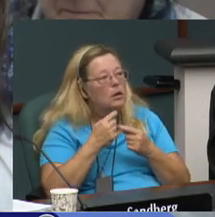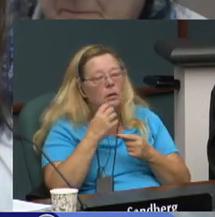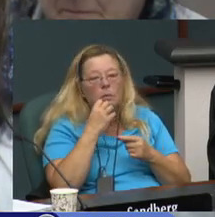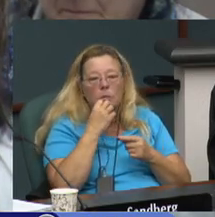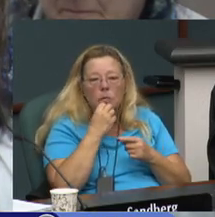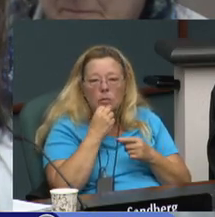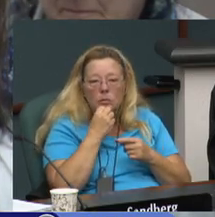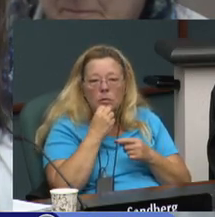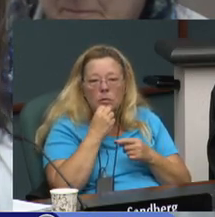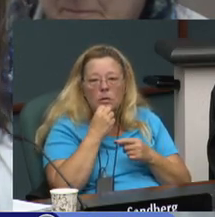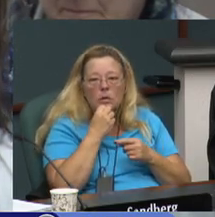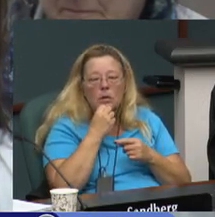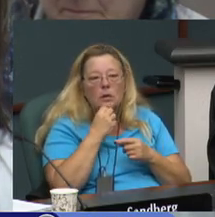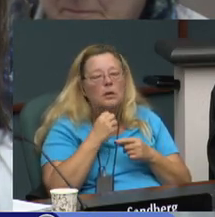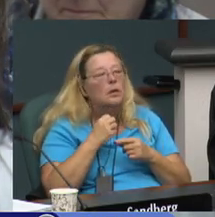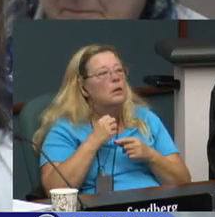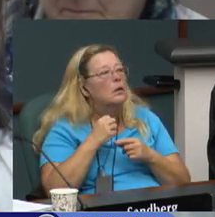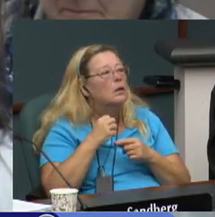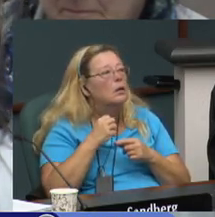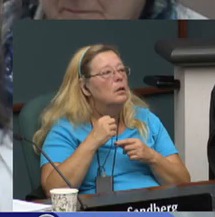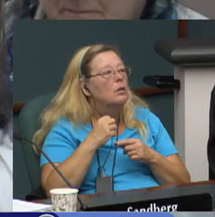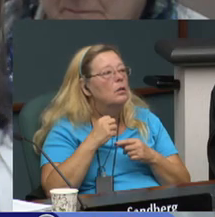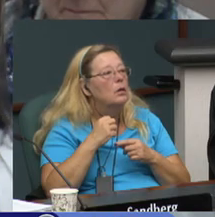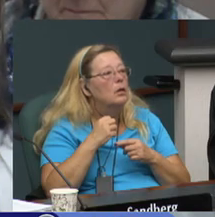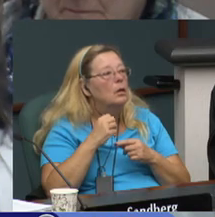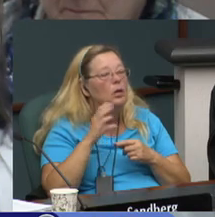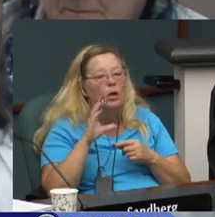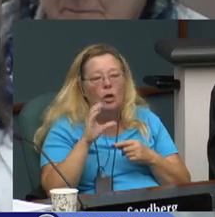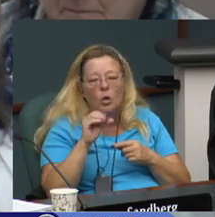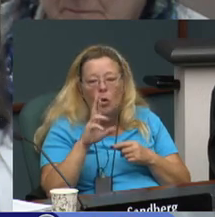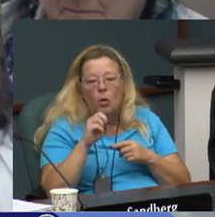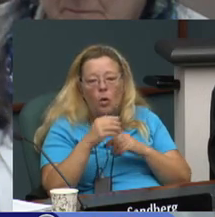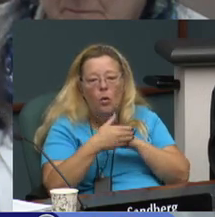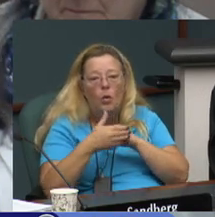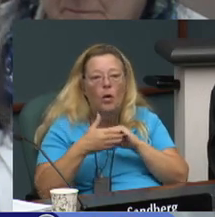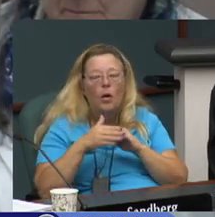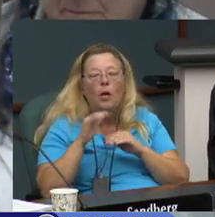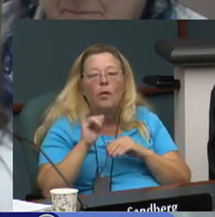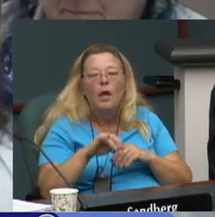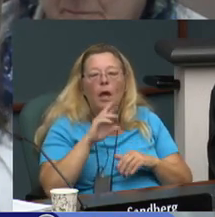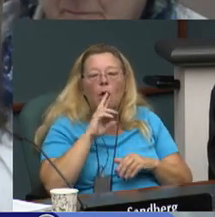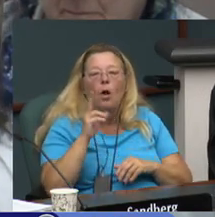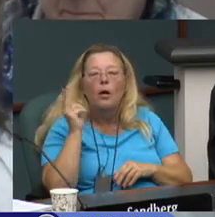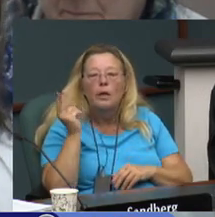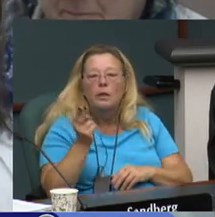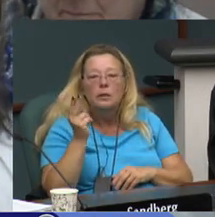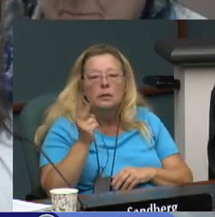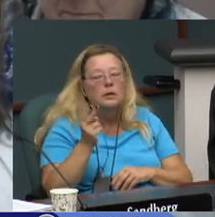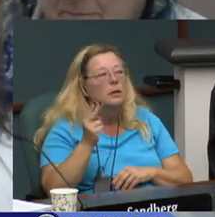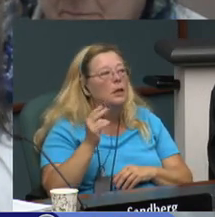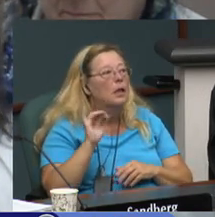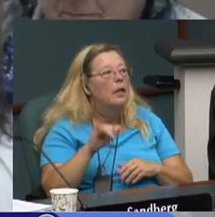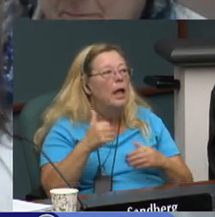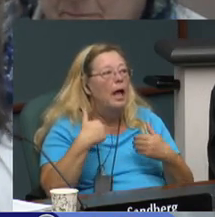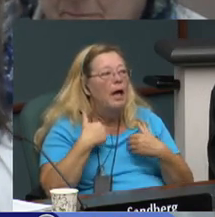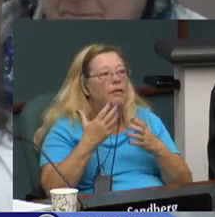the the core neighborhoods that are historic that have a lot of benefits